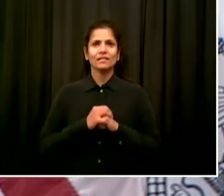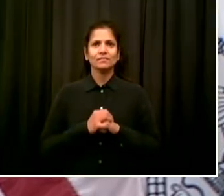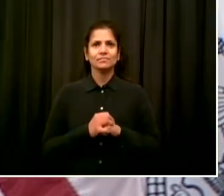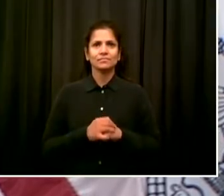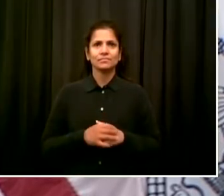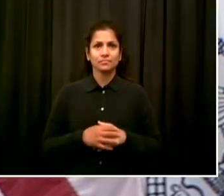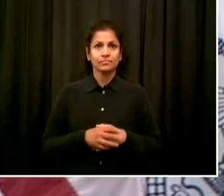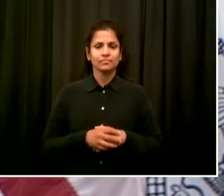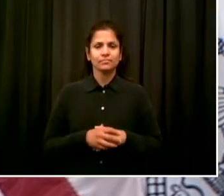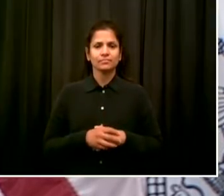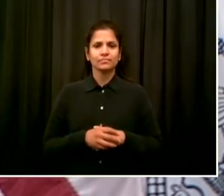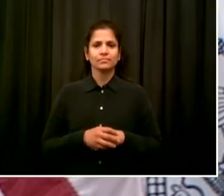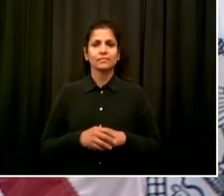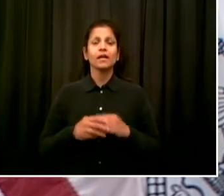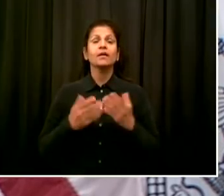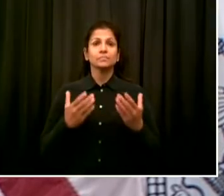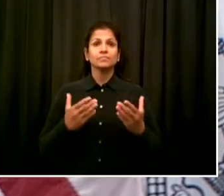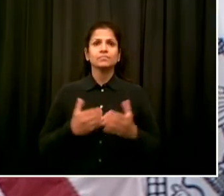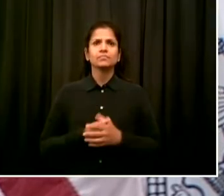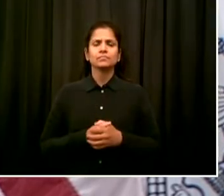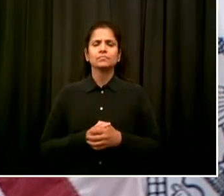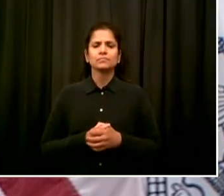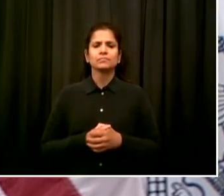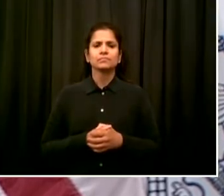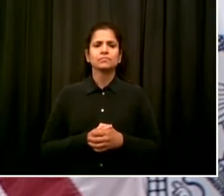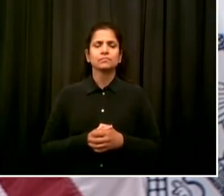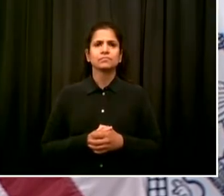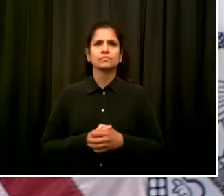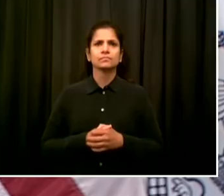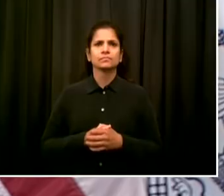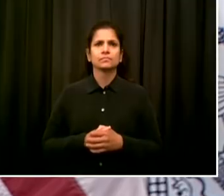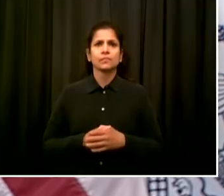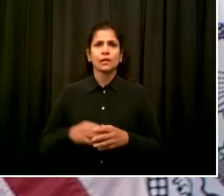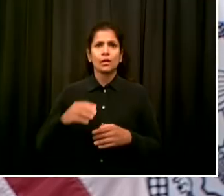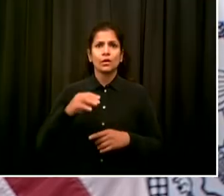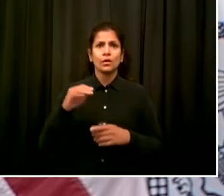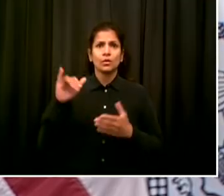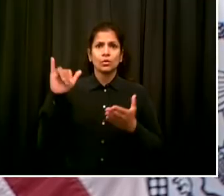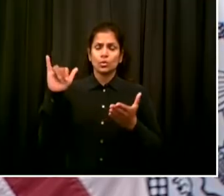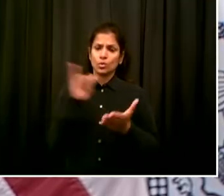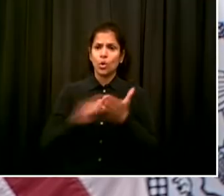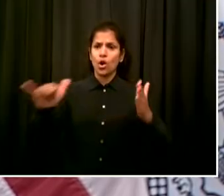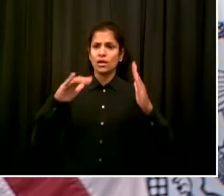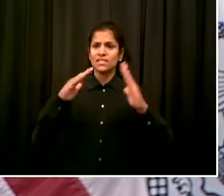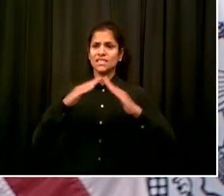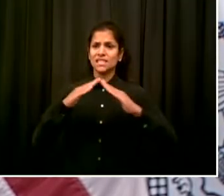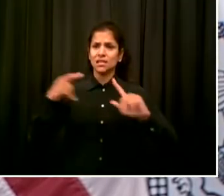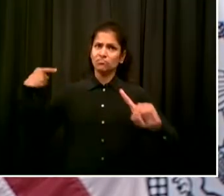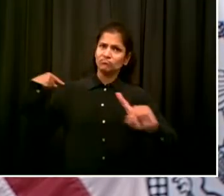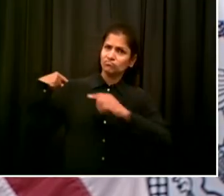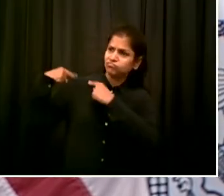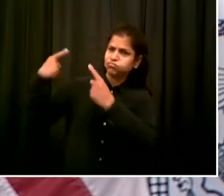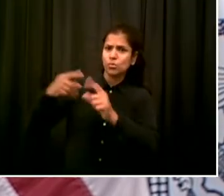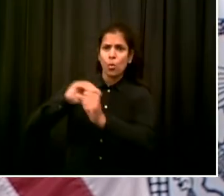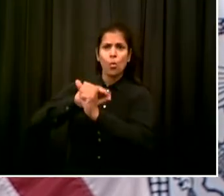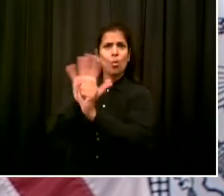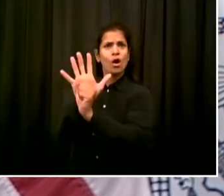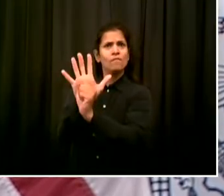GOOD MORNING EVERYBODY. A NOTE UPFRONT AS WE CONTINUE